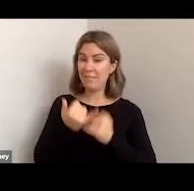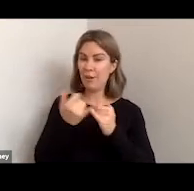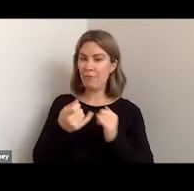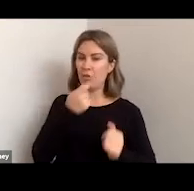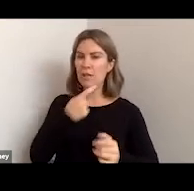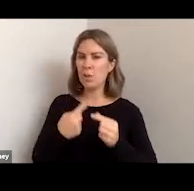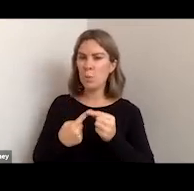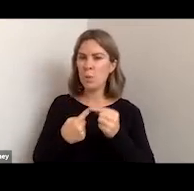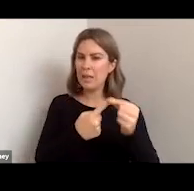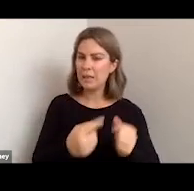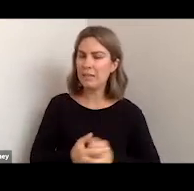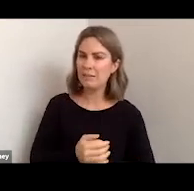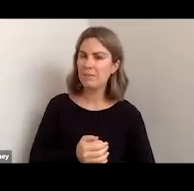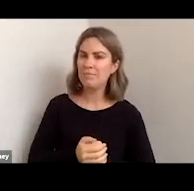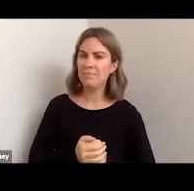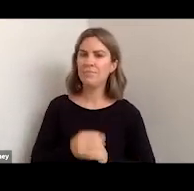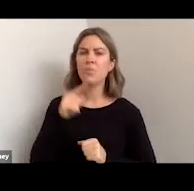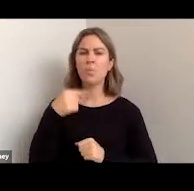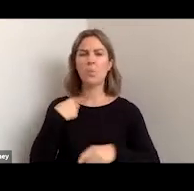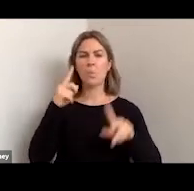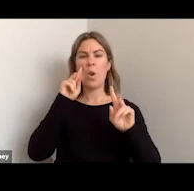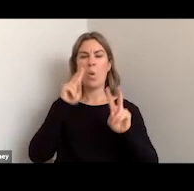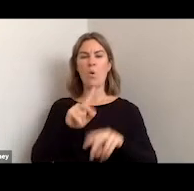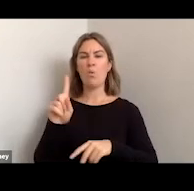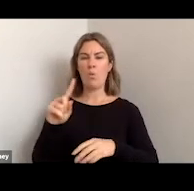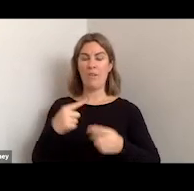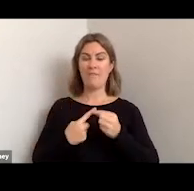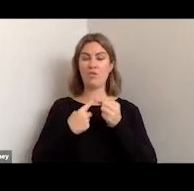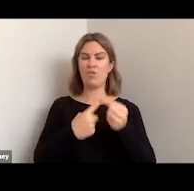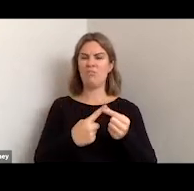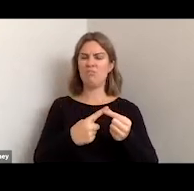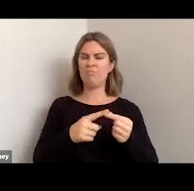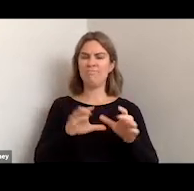called the core audience or the psycho-graphic. The psycho-graphic